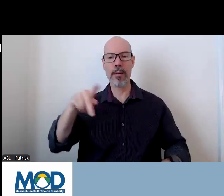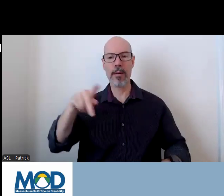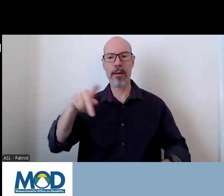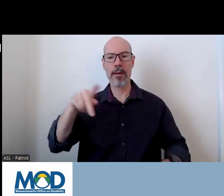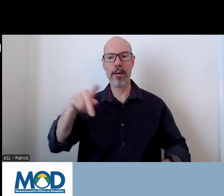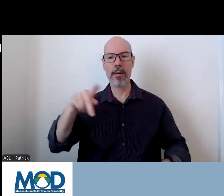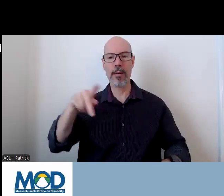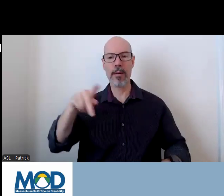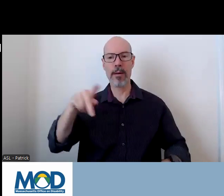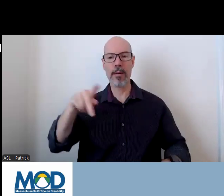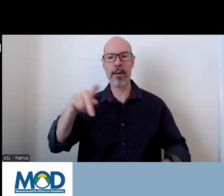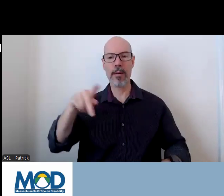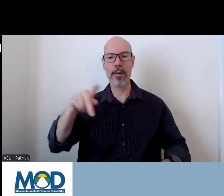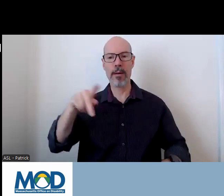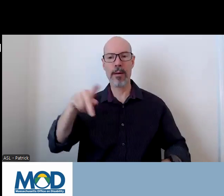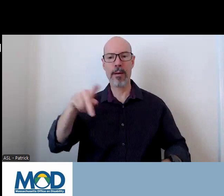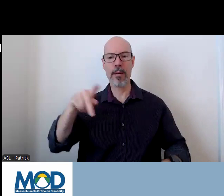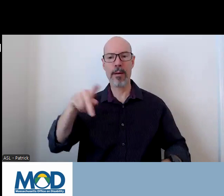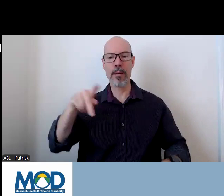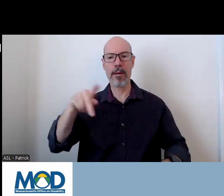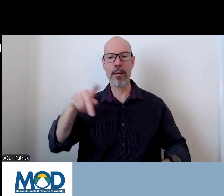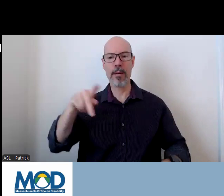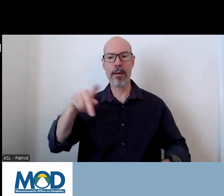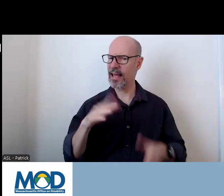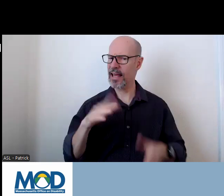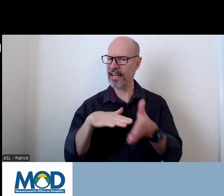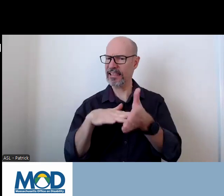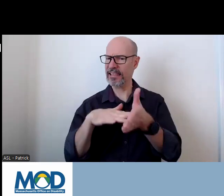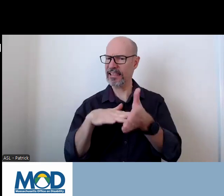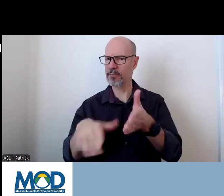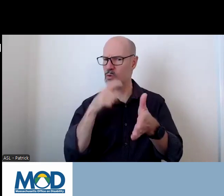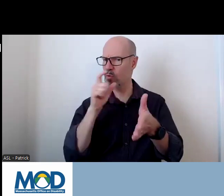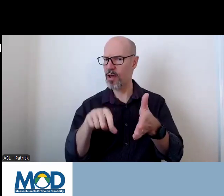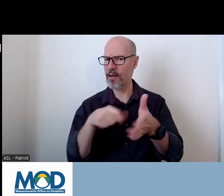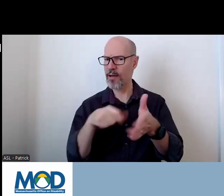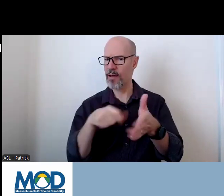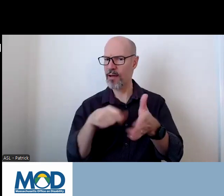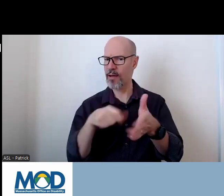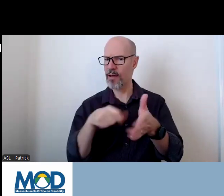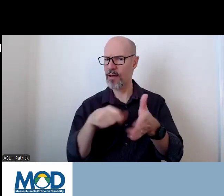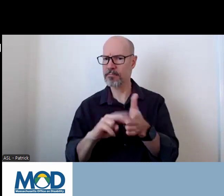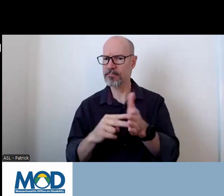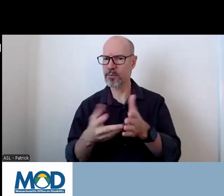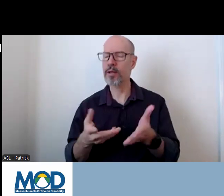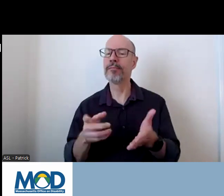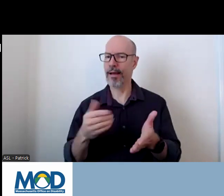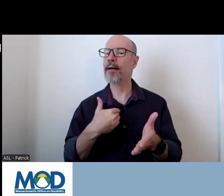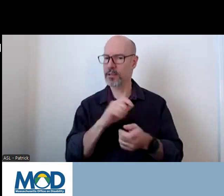In order to be considered exempt, there's going to be some , you know, guidelines for that.